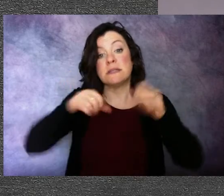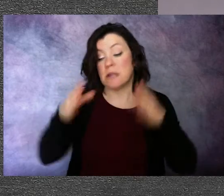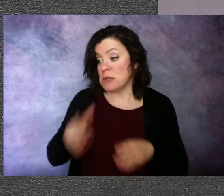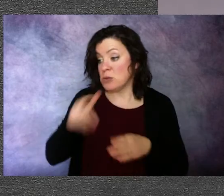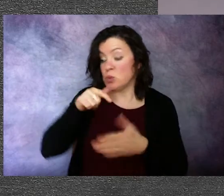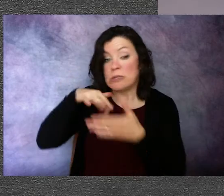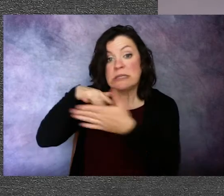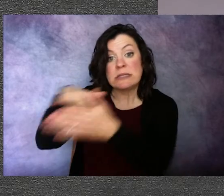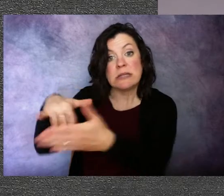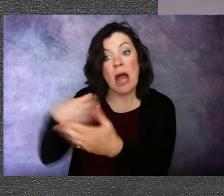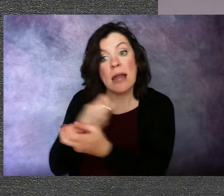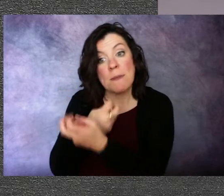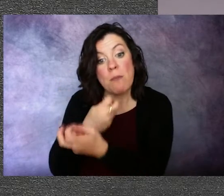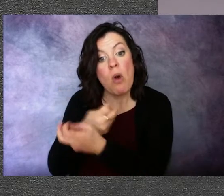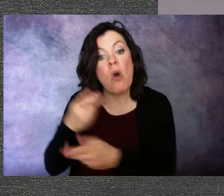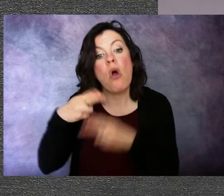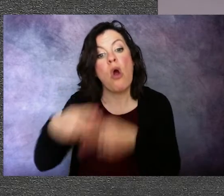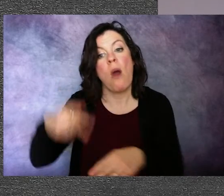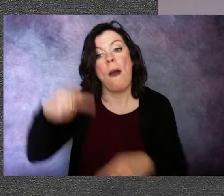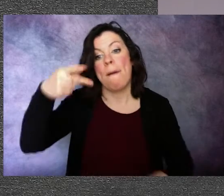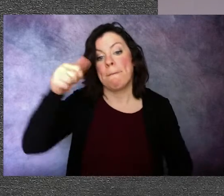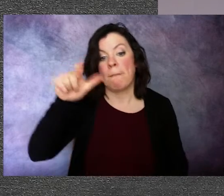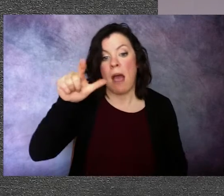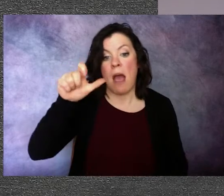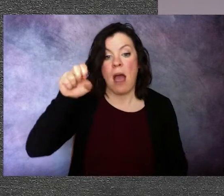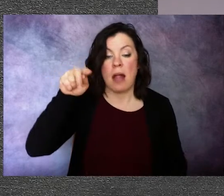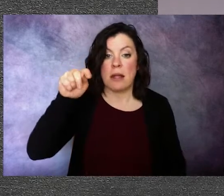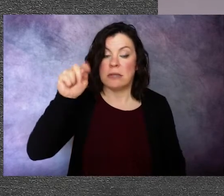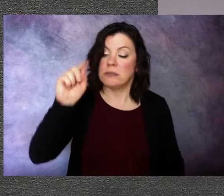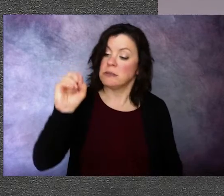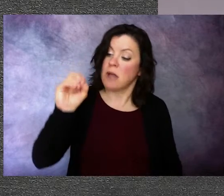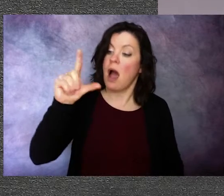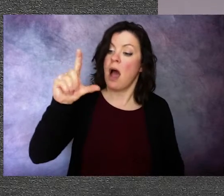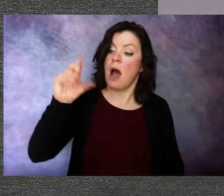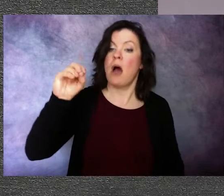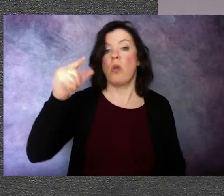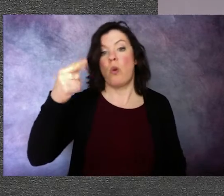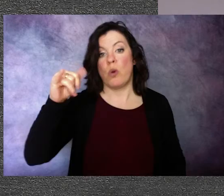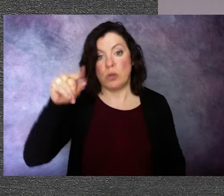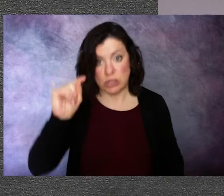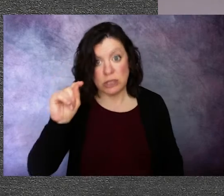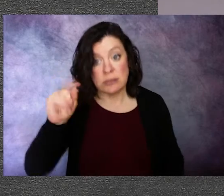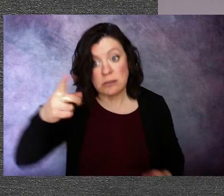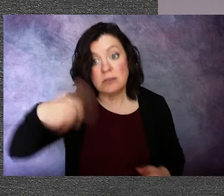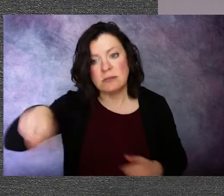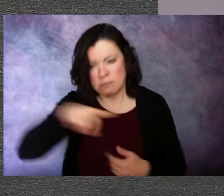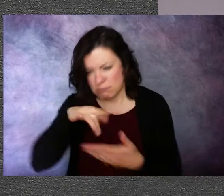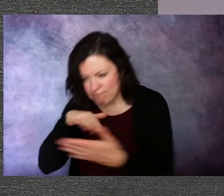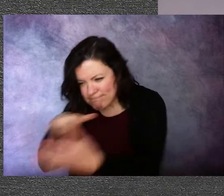and put them back together like a puzzle piece so we can study and look at them. Some of these dinosaurs,